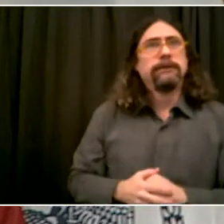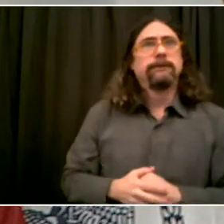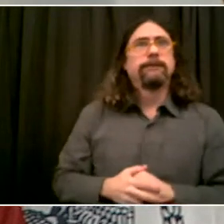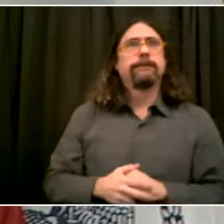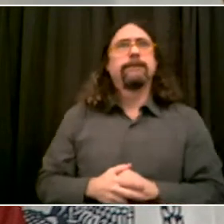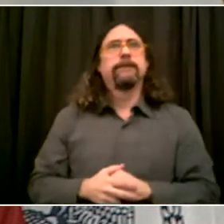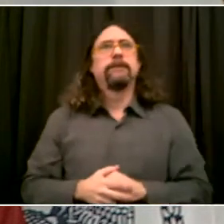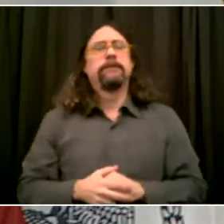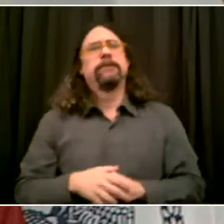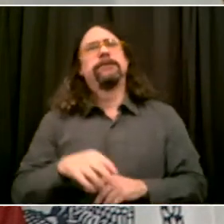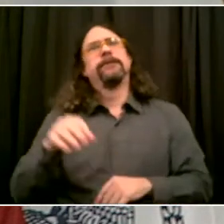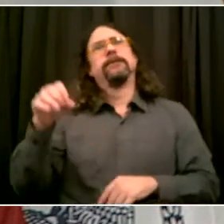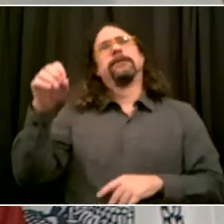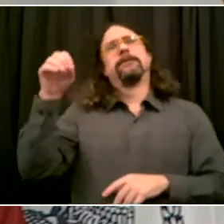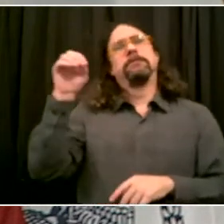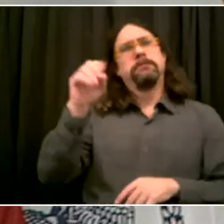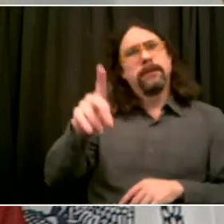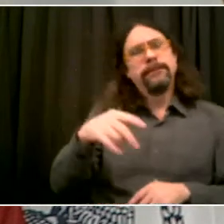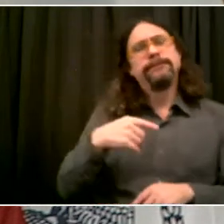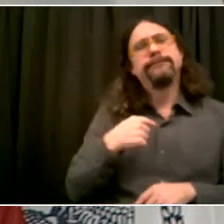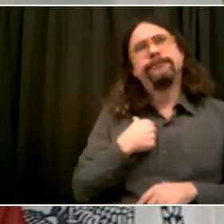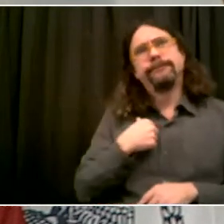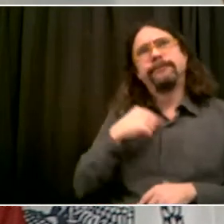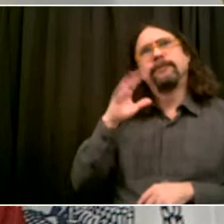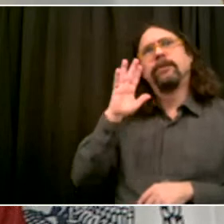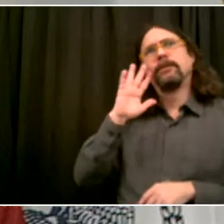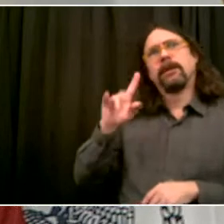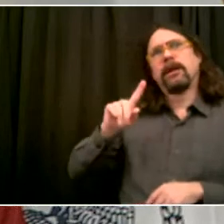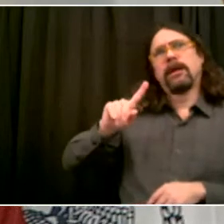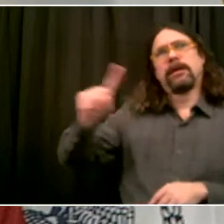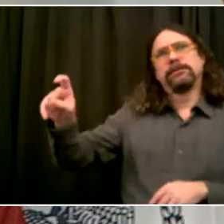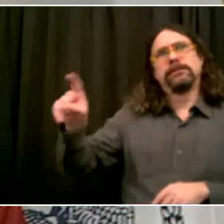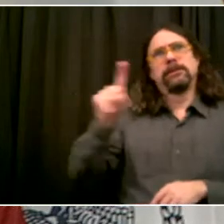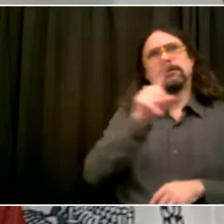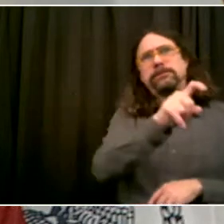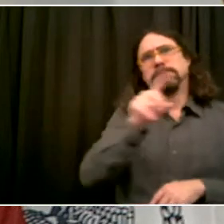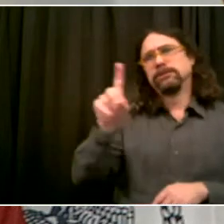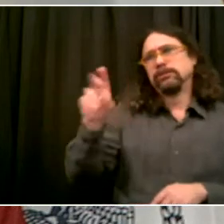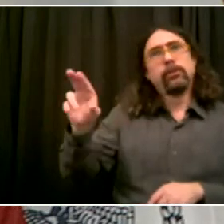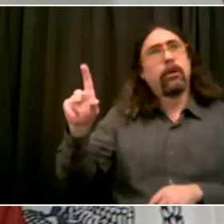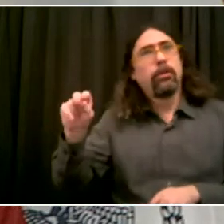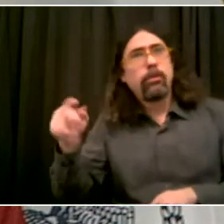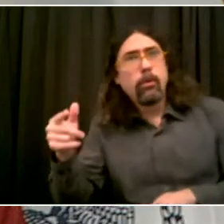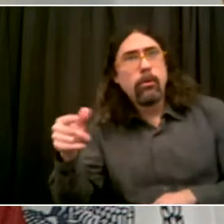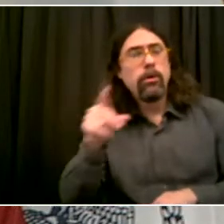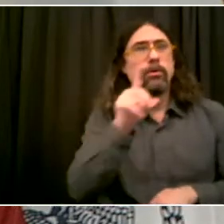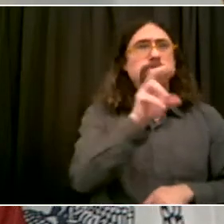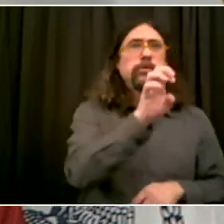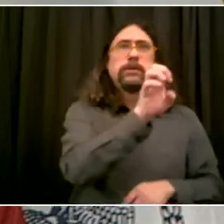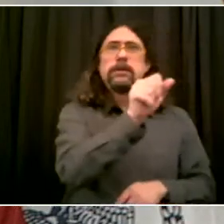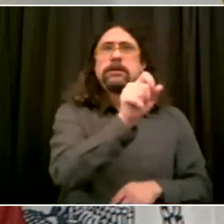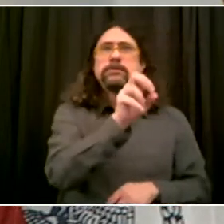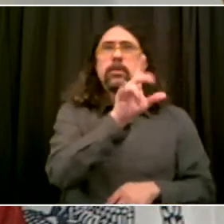DR. LONG. OBVIOUSLY BETWEEN THEIR TWO AGENCIES A LOT